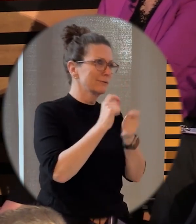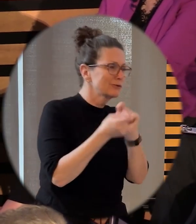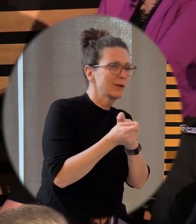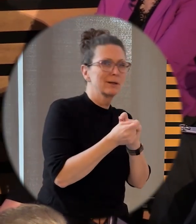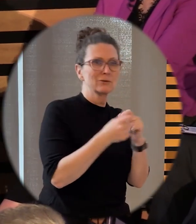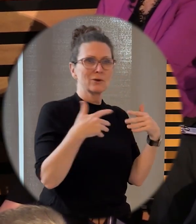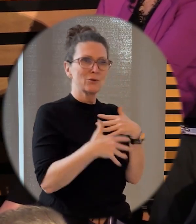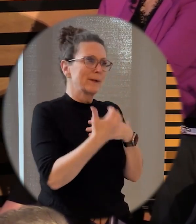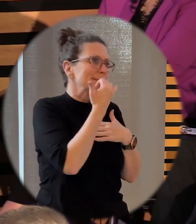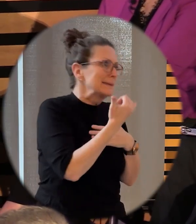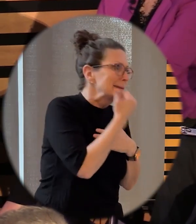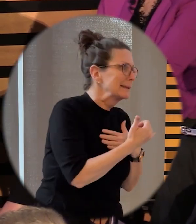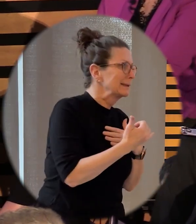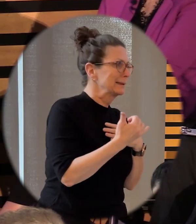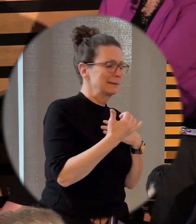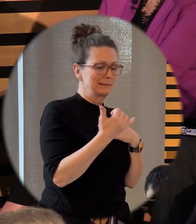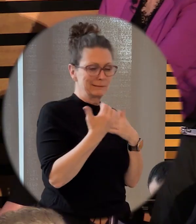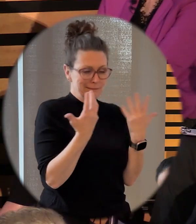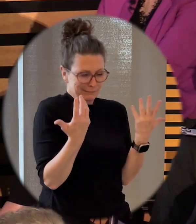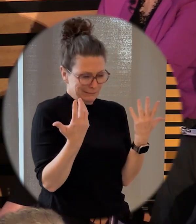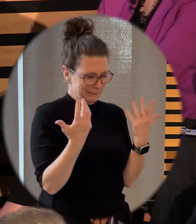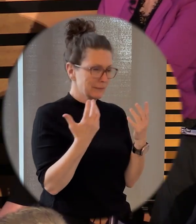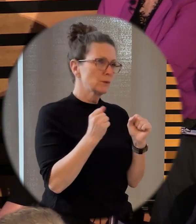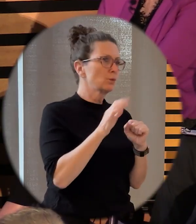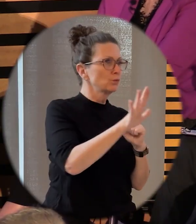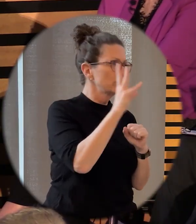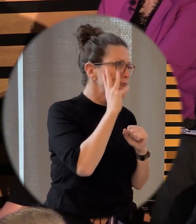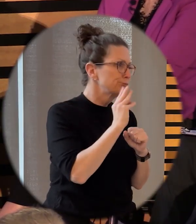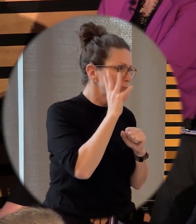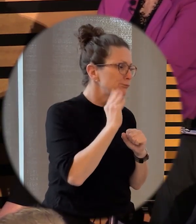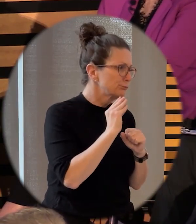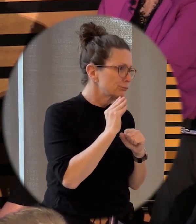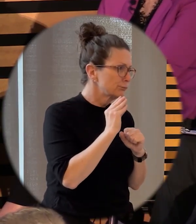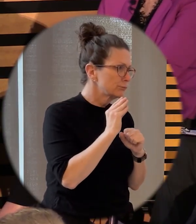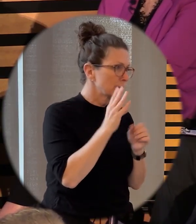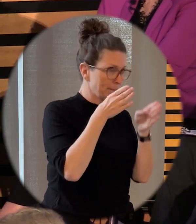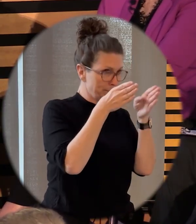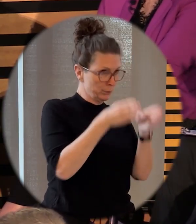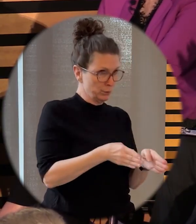They can be afraid of getting it wrong. They can be afraid of cost. In your experience as someone